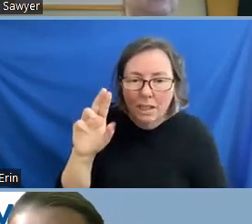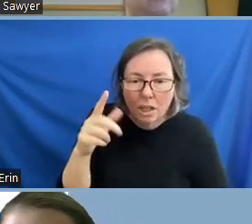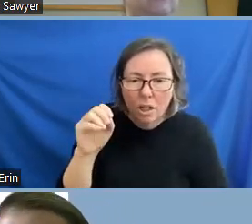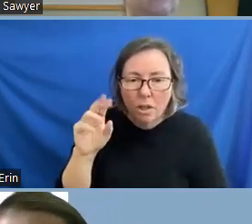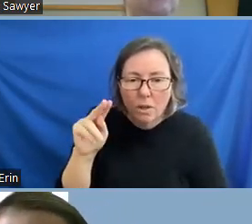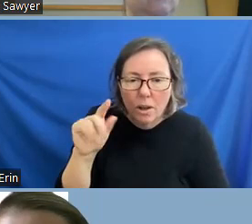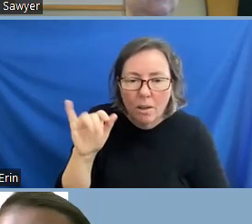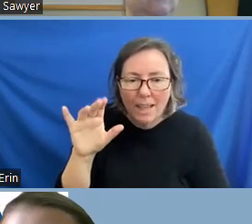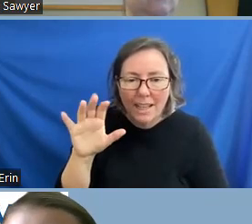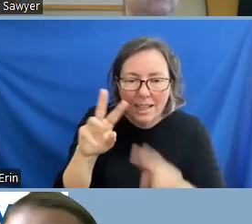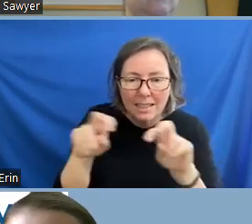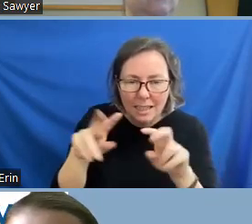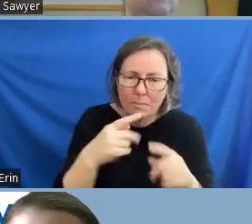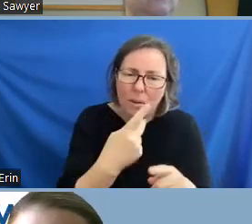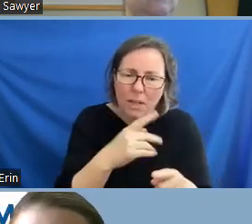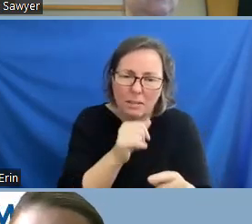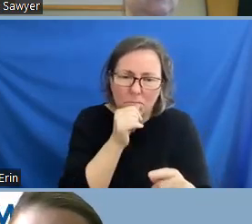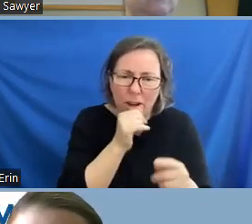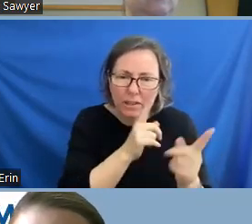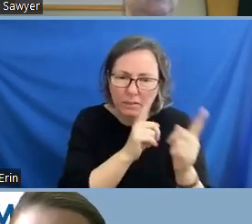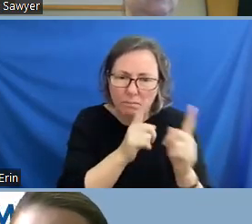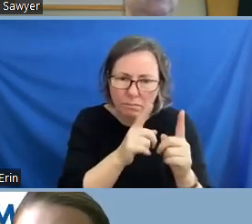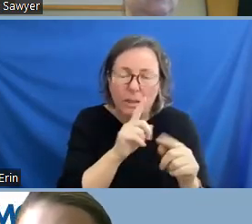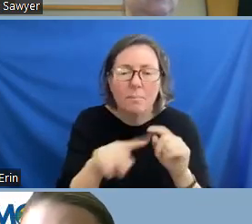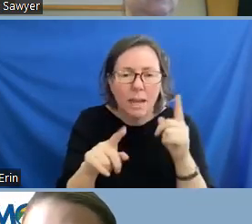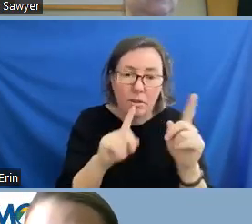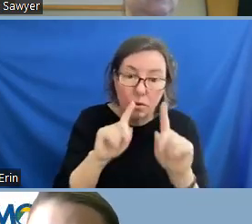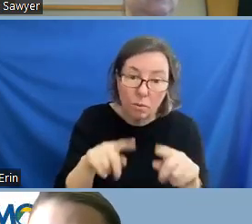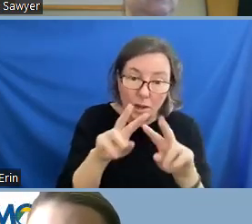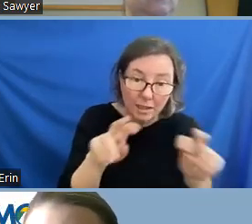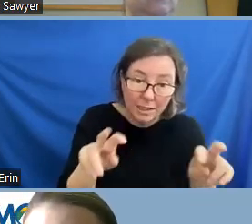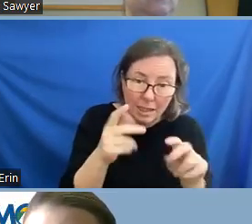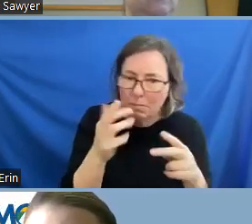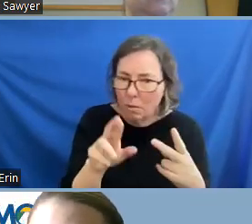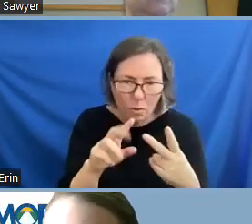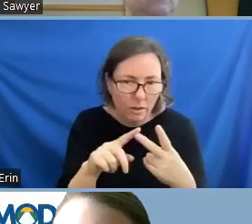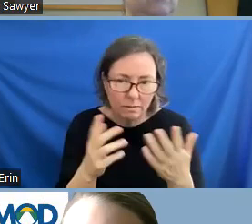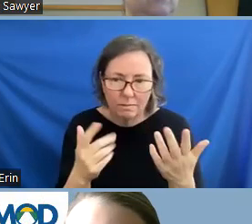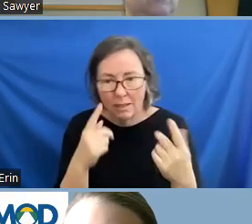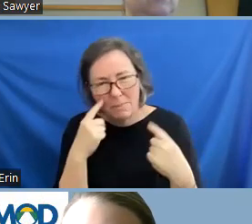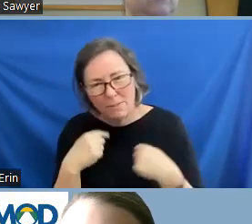too. You can order the assessment. For lumbar support,